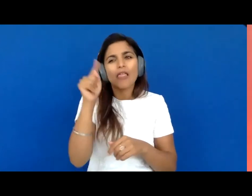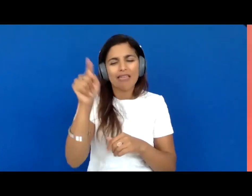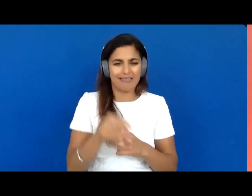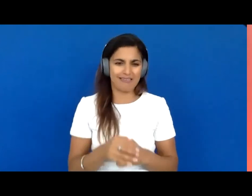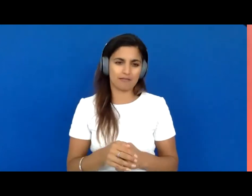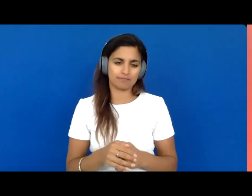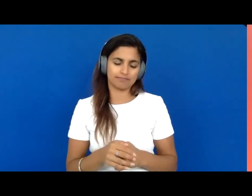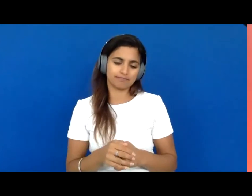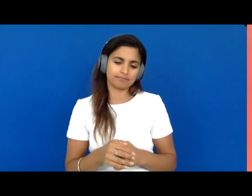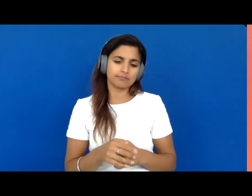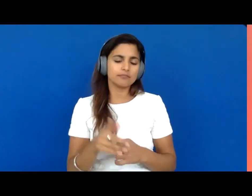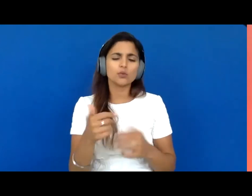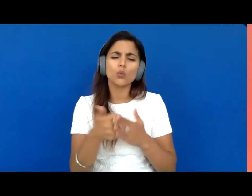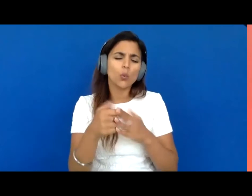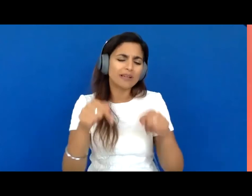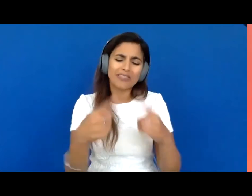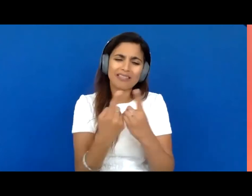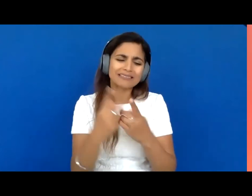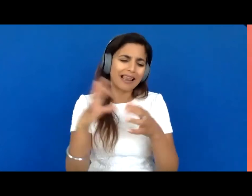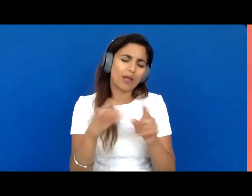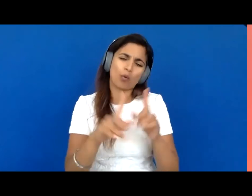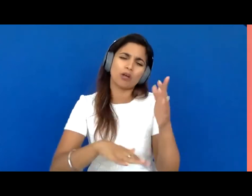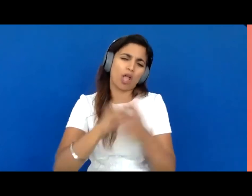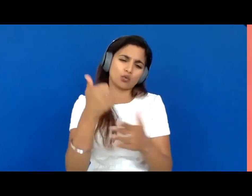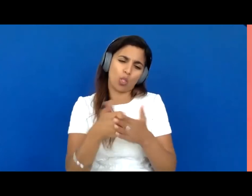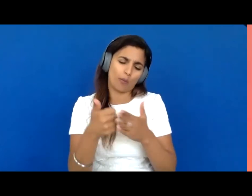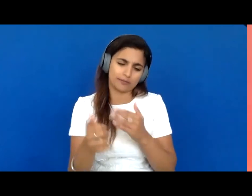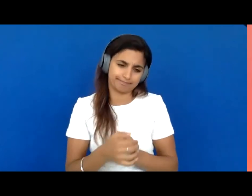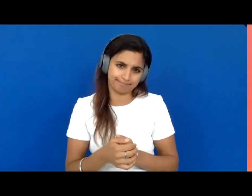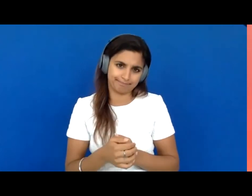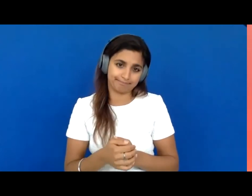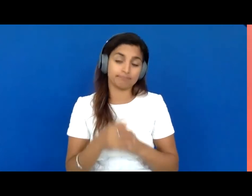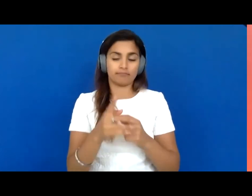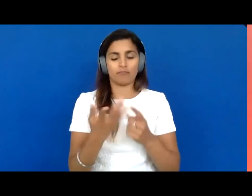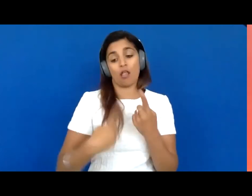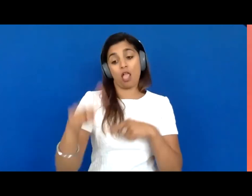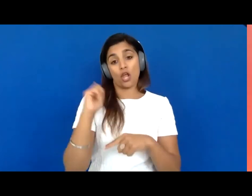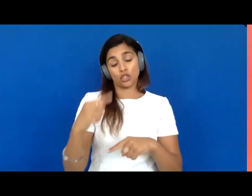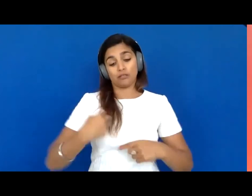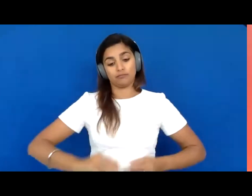cultural so last year I wrote the piece called dialogues with doctors here and